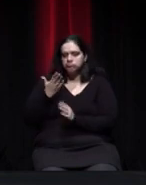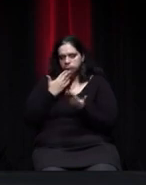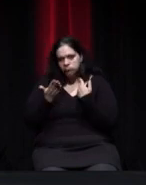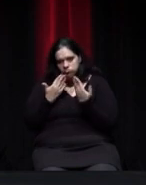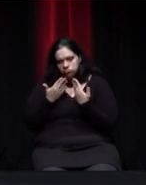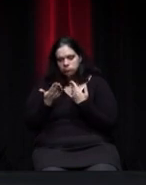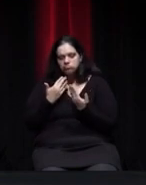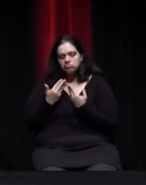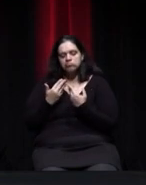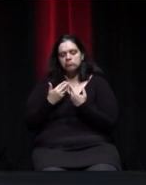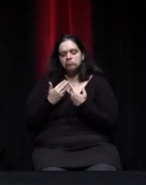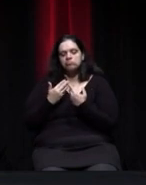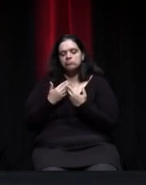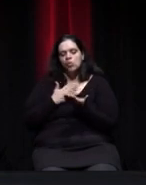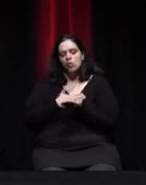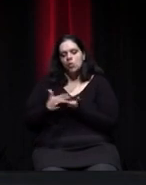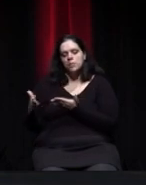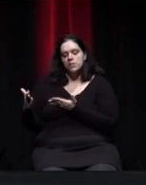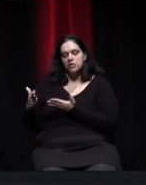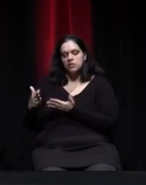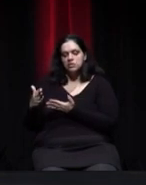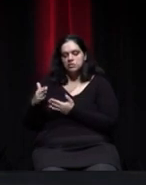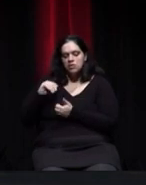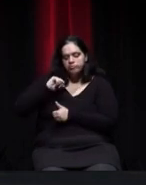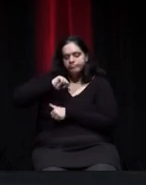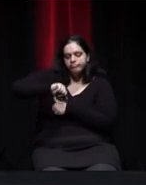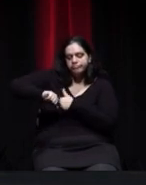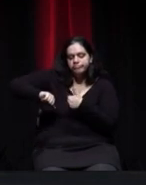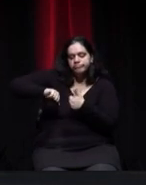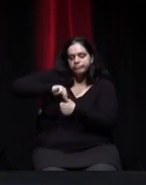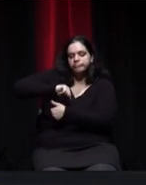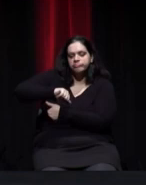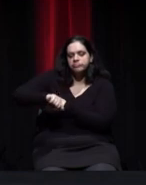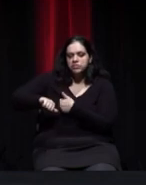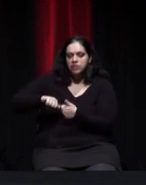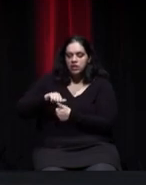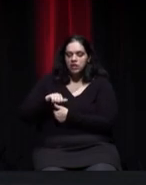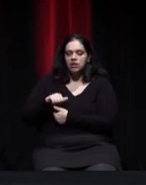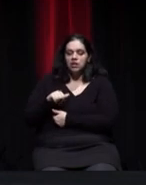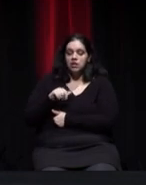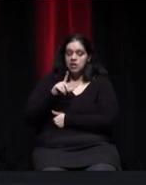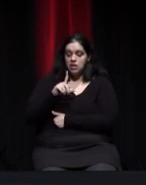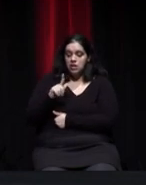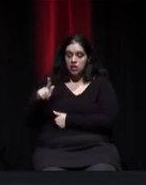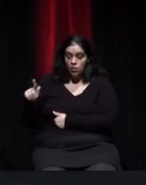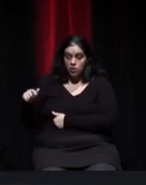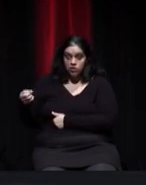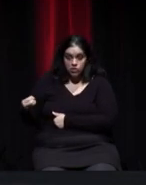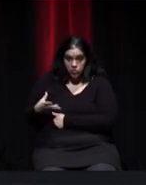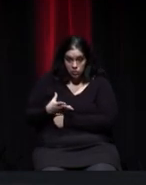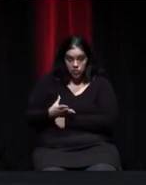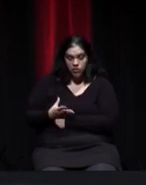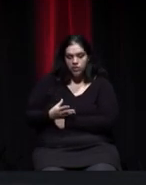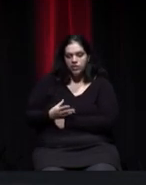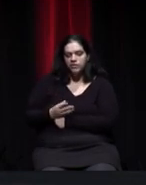a transformation in a language starts taking place, a new language, a digital language